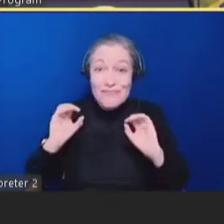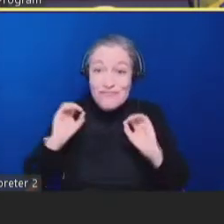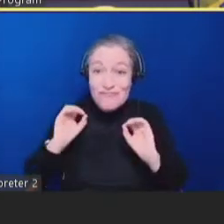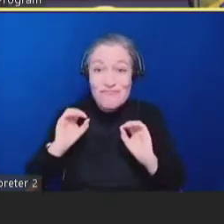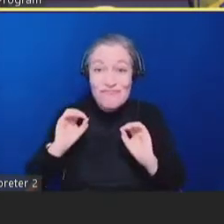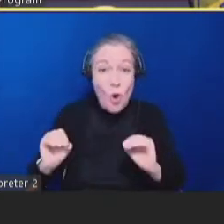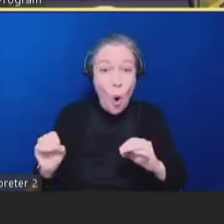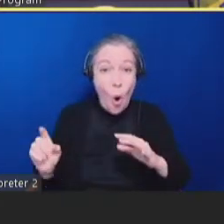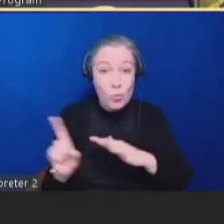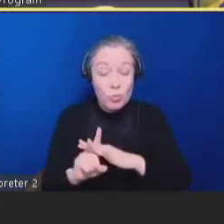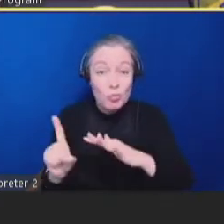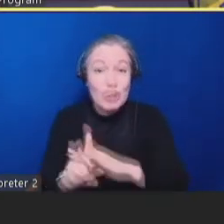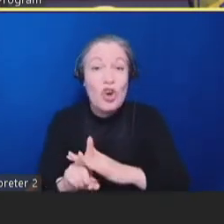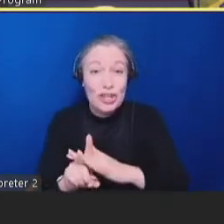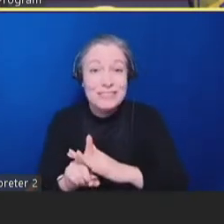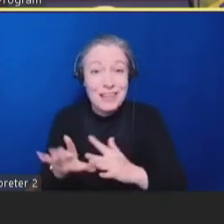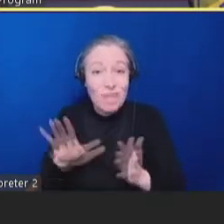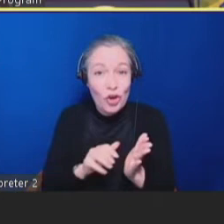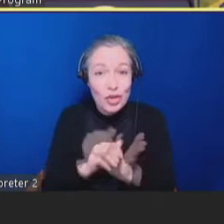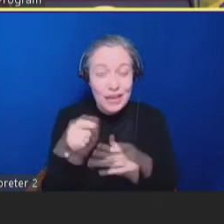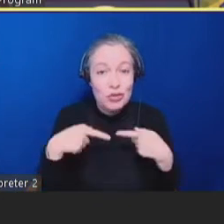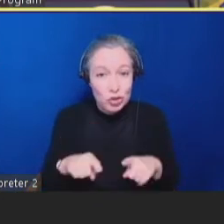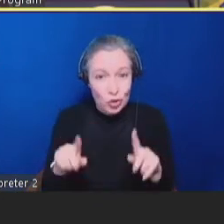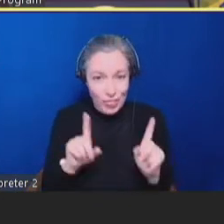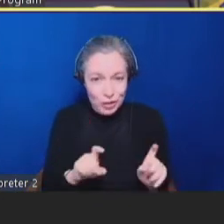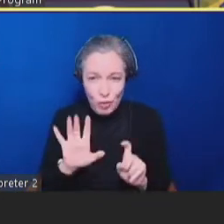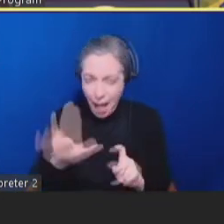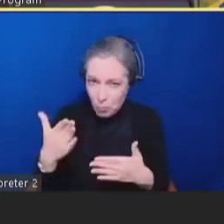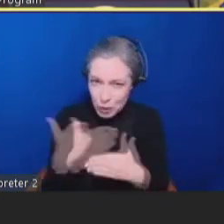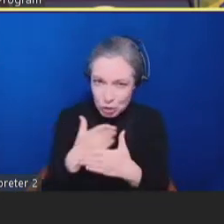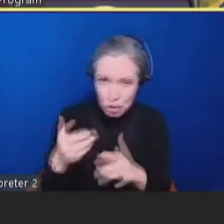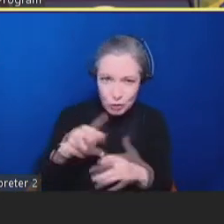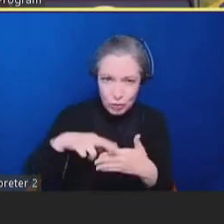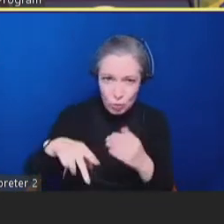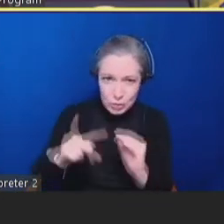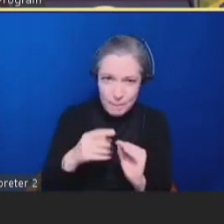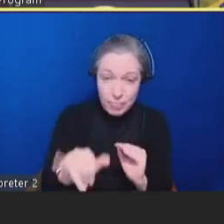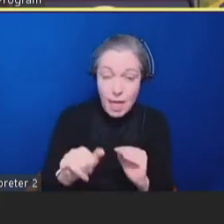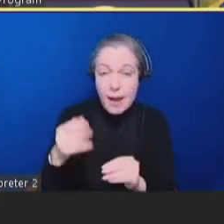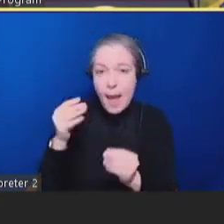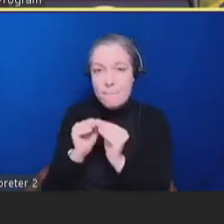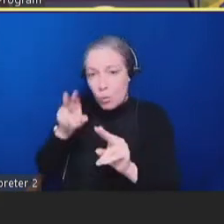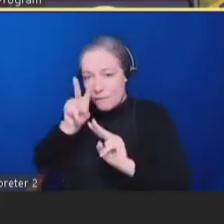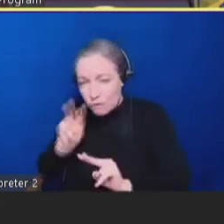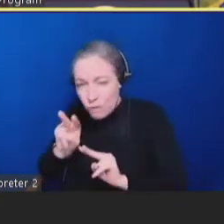share a little bit about how we got here and some forward-looking thinking on how we can use this